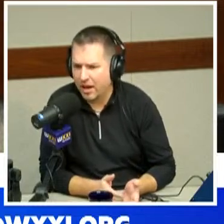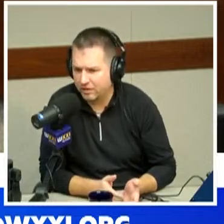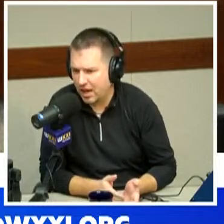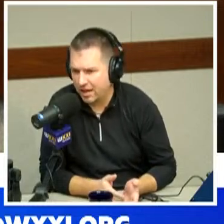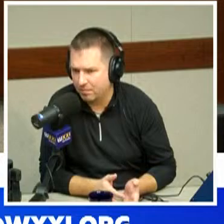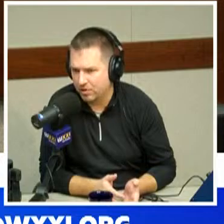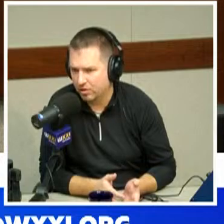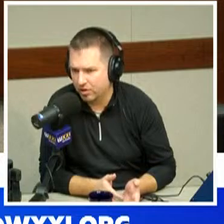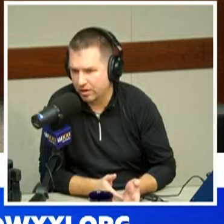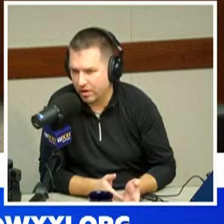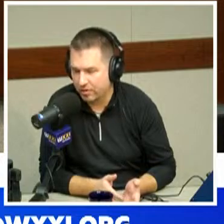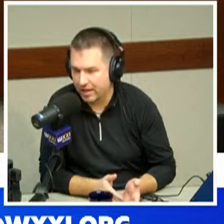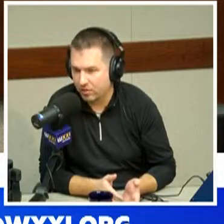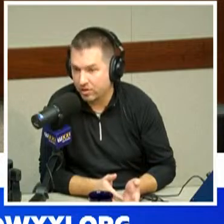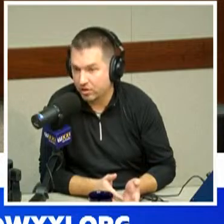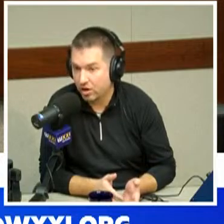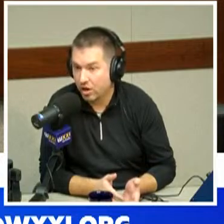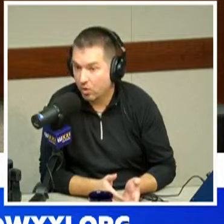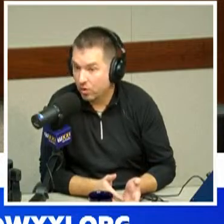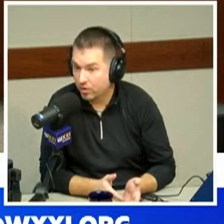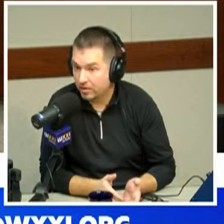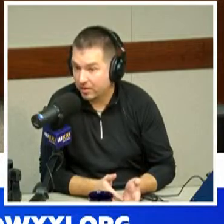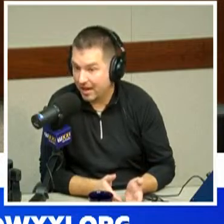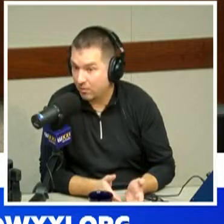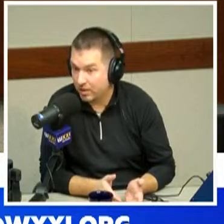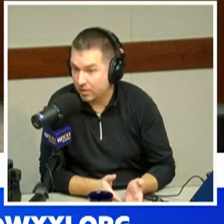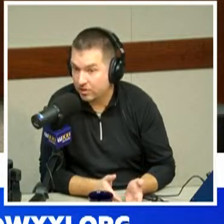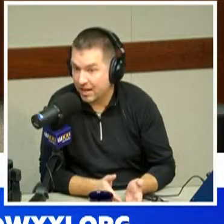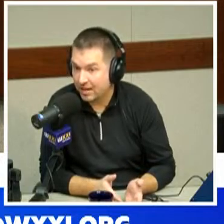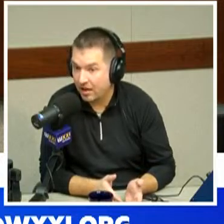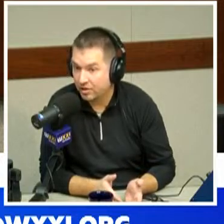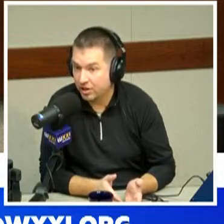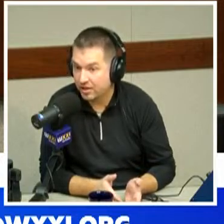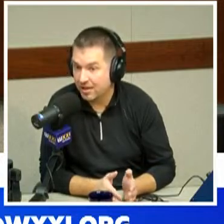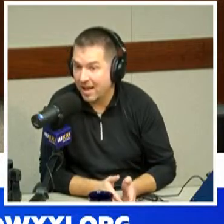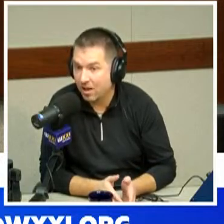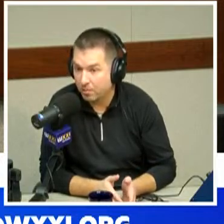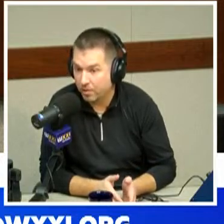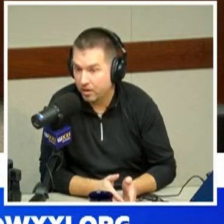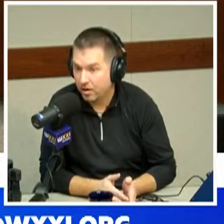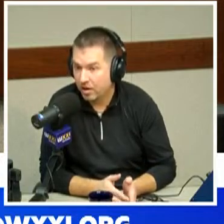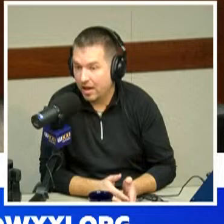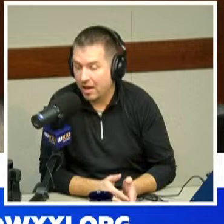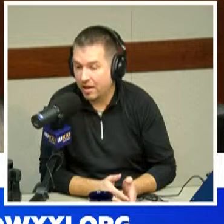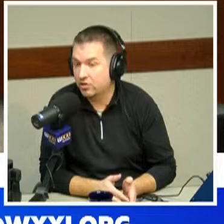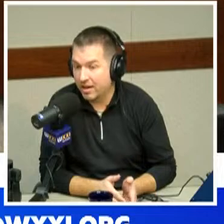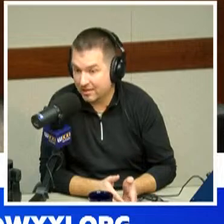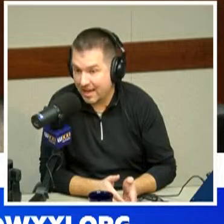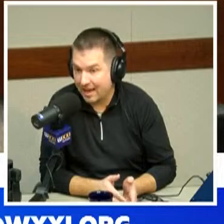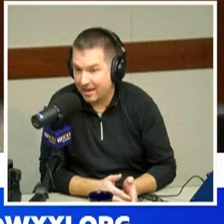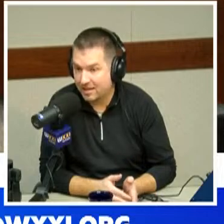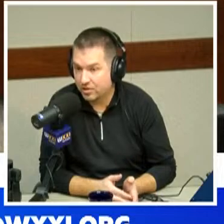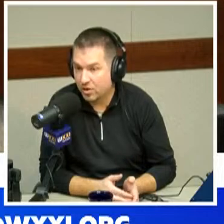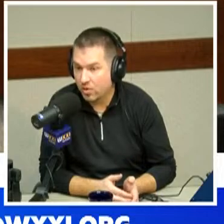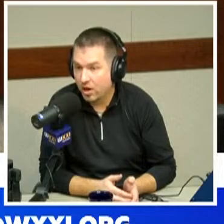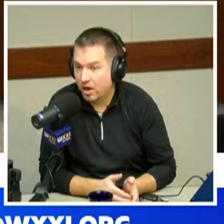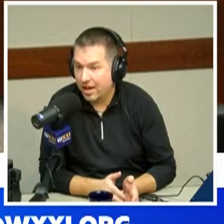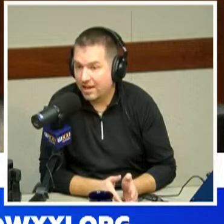have time to learn another language well can we use technology to help uh address that and so it